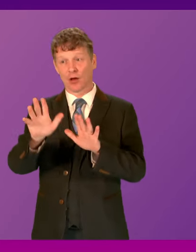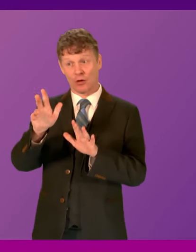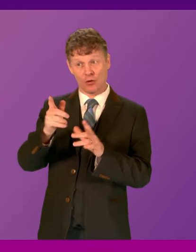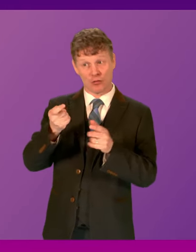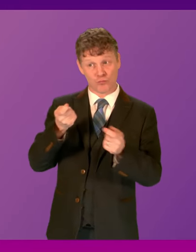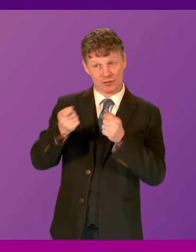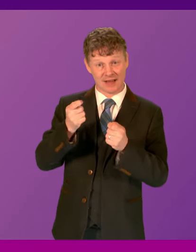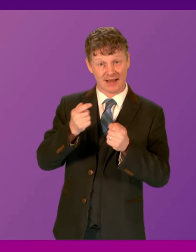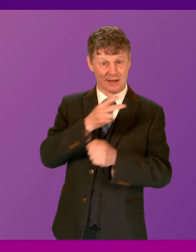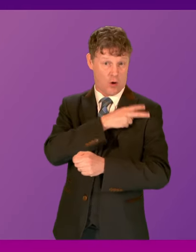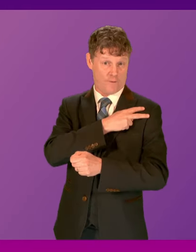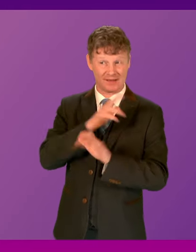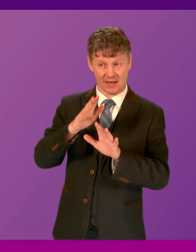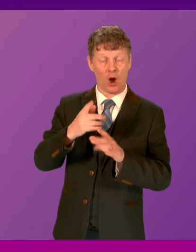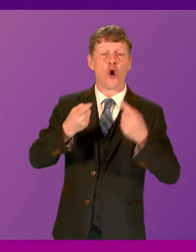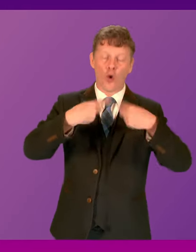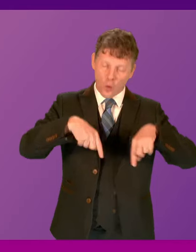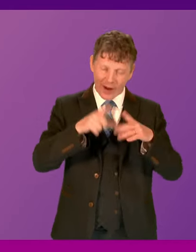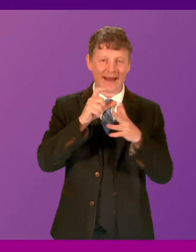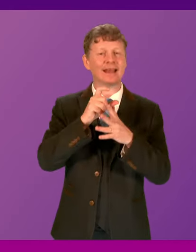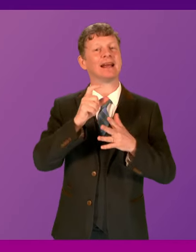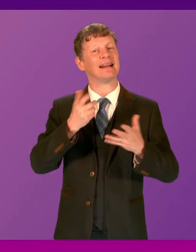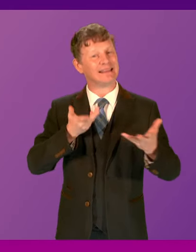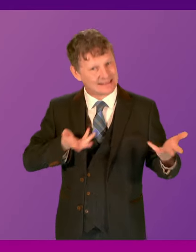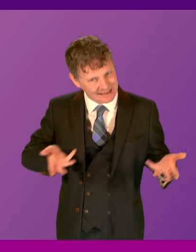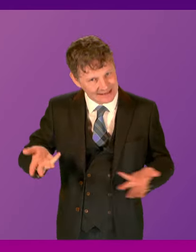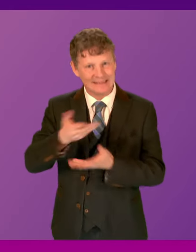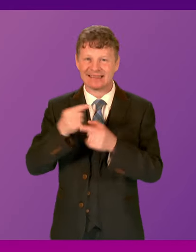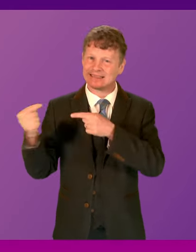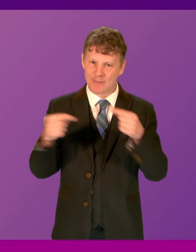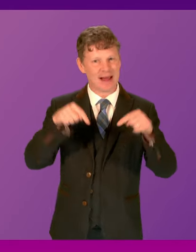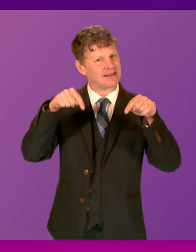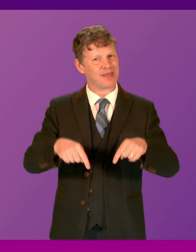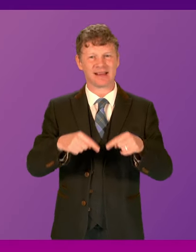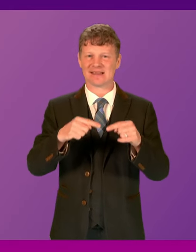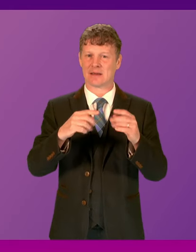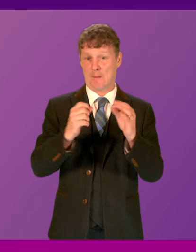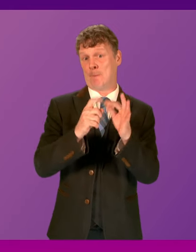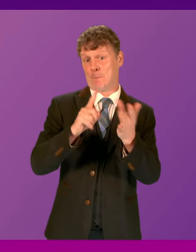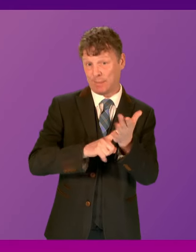We debated the Hate Crime and Public Order Bill extensively when it went through Parliament